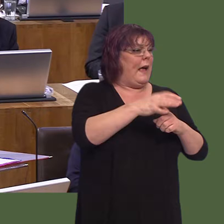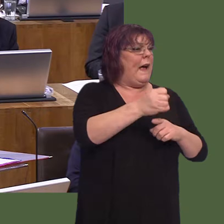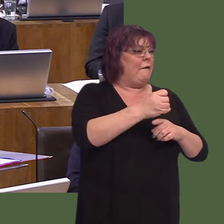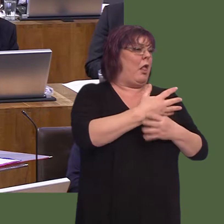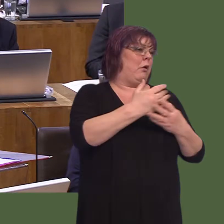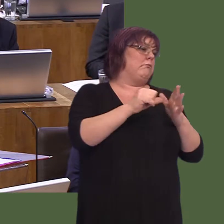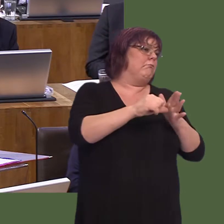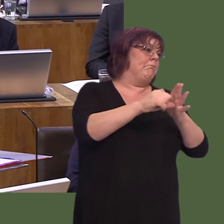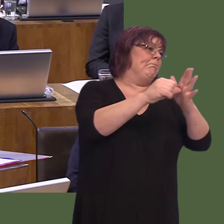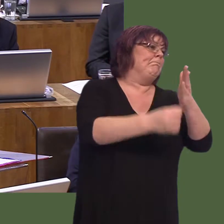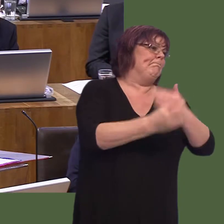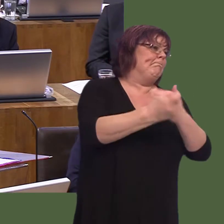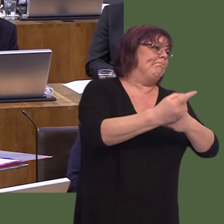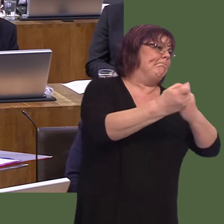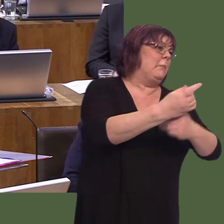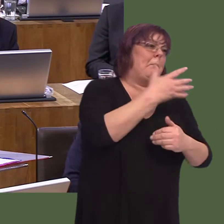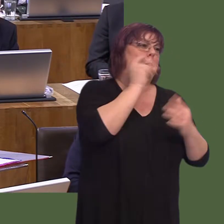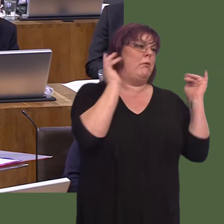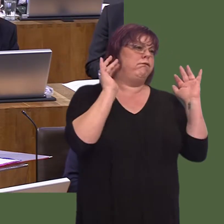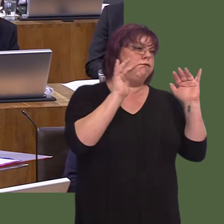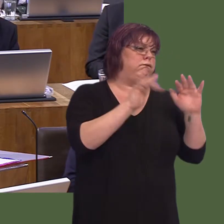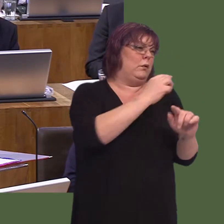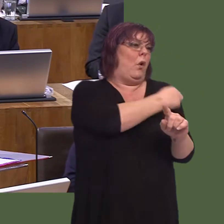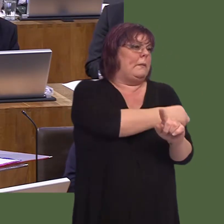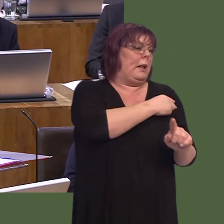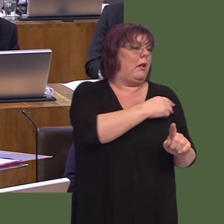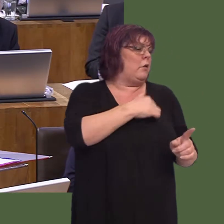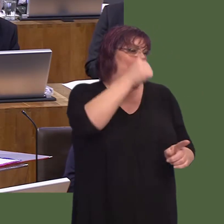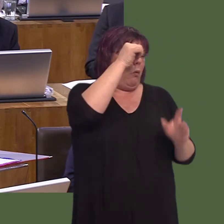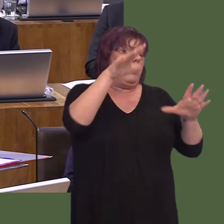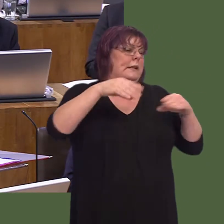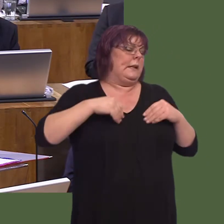and I certainly don't seek to belittle that in any way, shape or form.